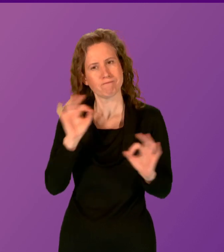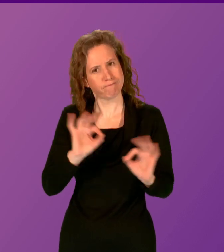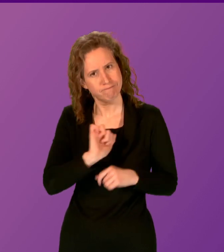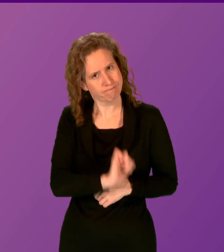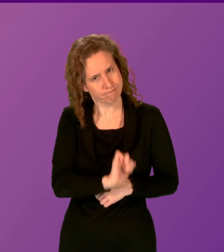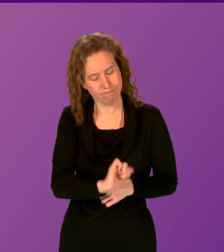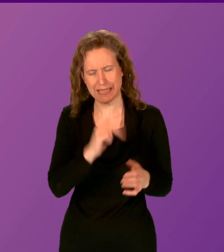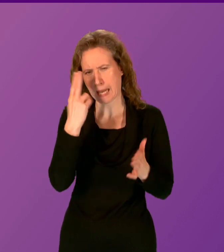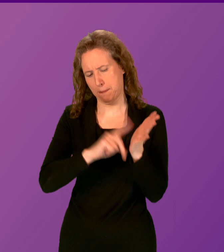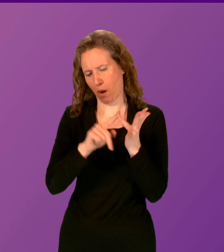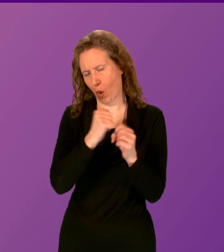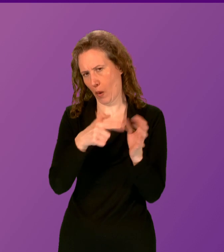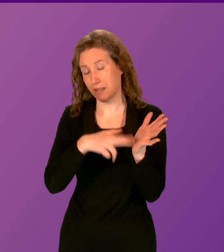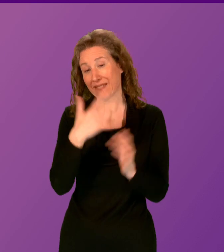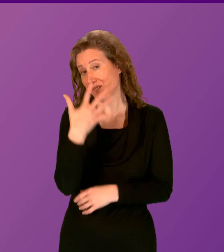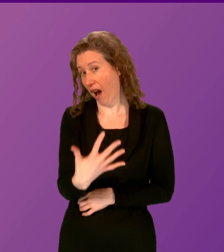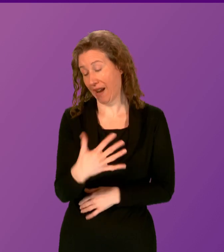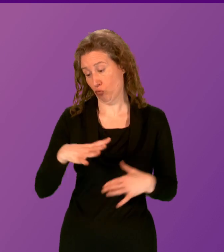At five years old, he is due to start school in August.